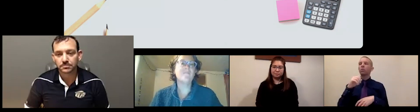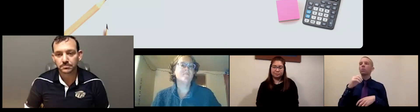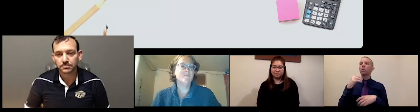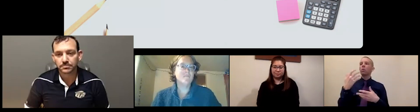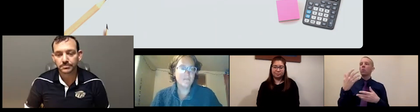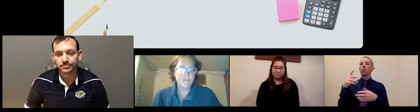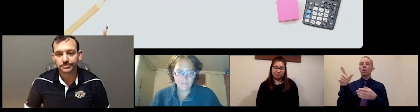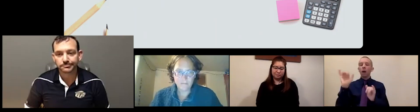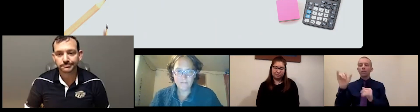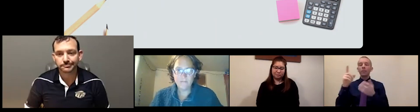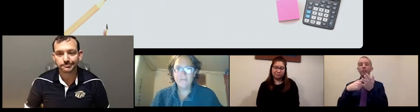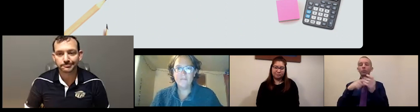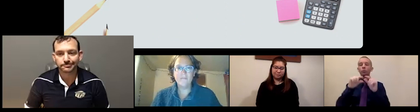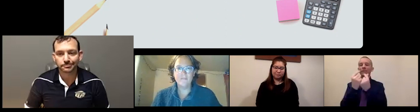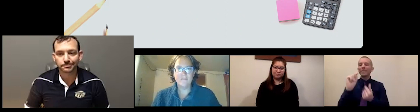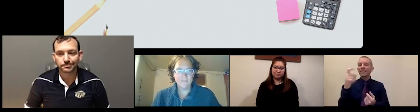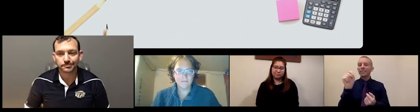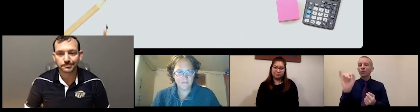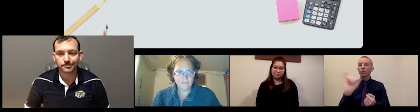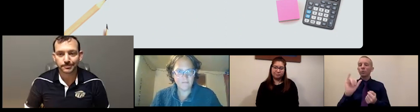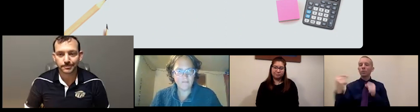Sometimes we’d use group text too.